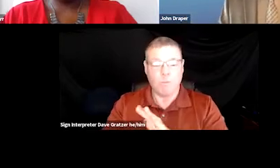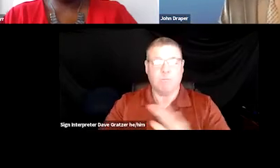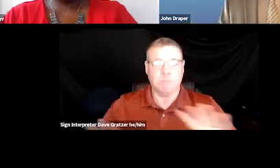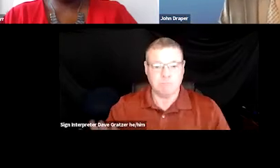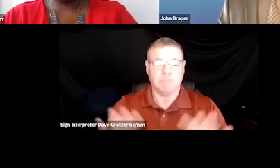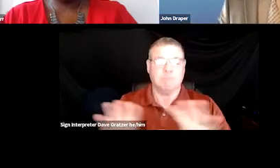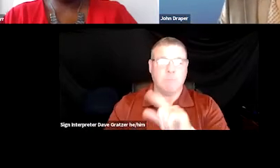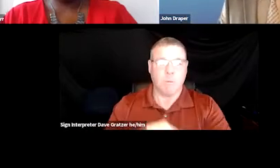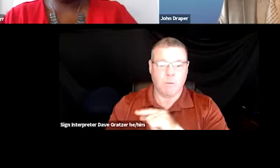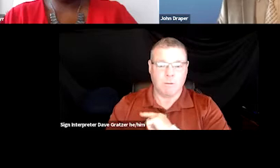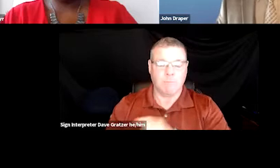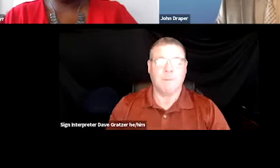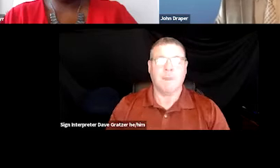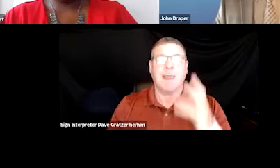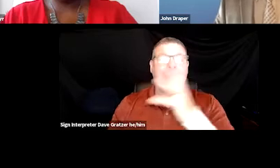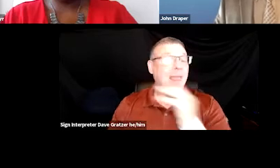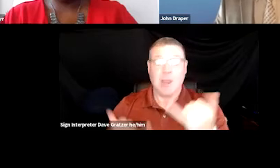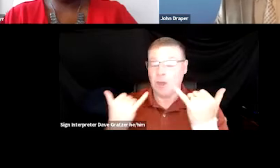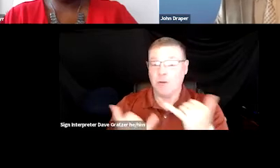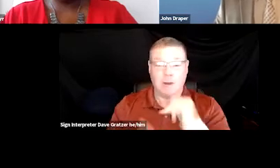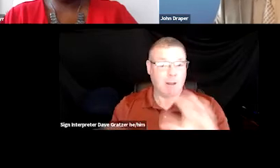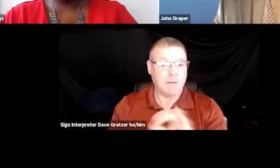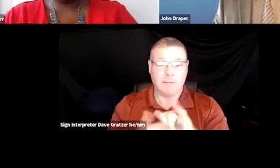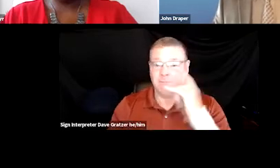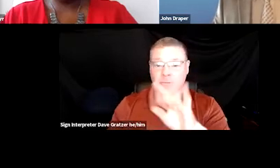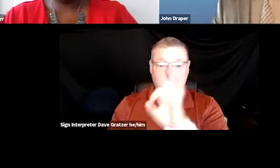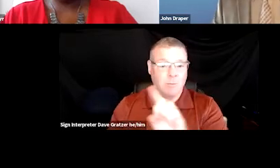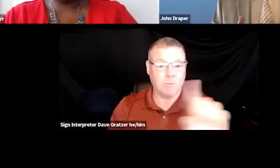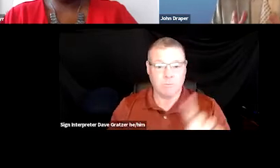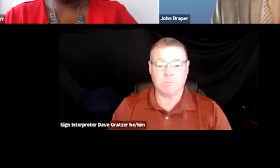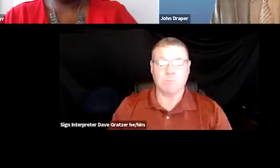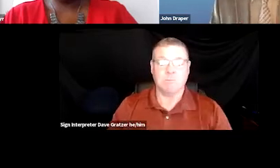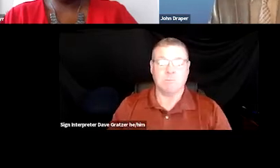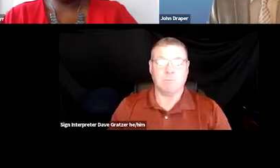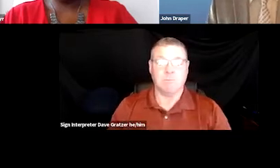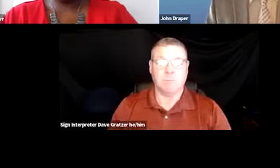is not currently done for 911. The other thing that's really, I think, important